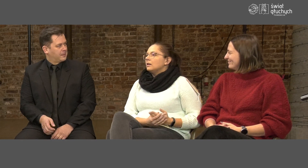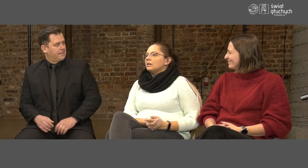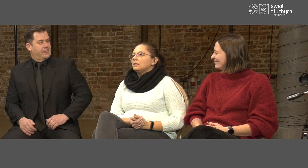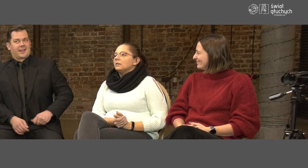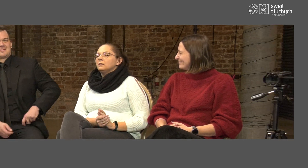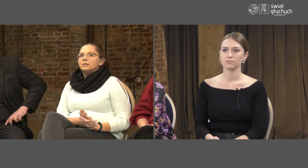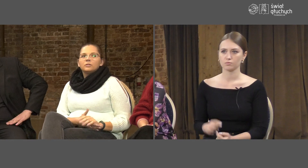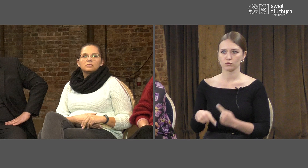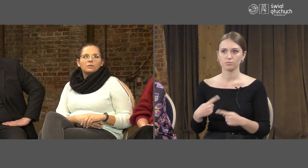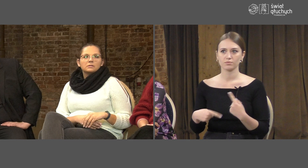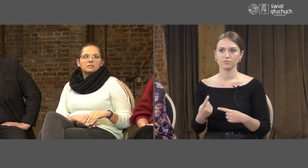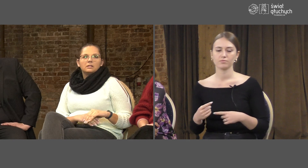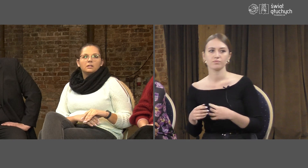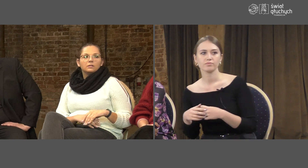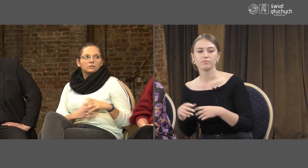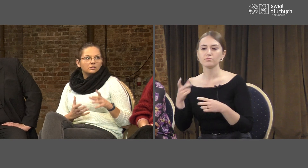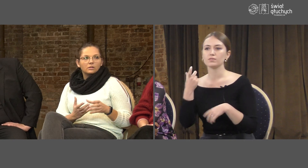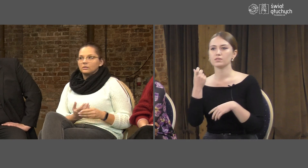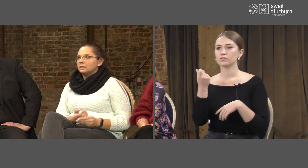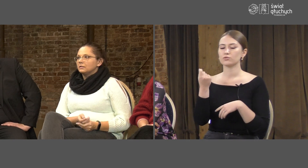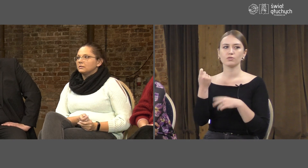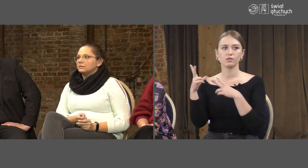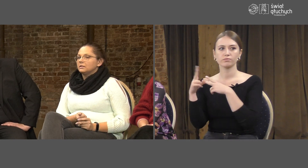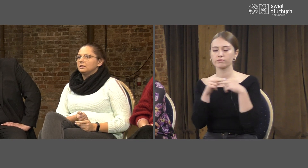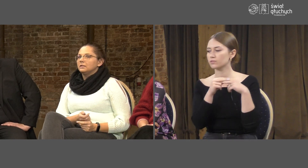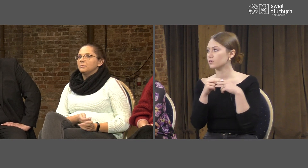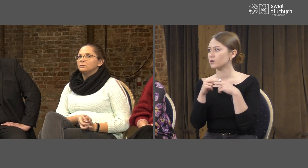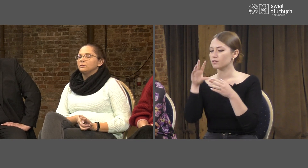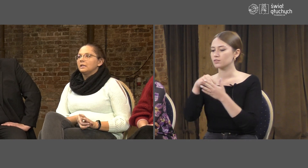[Jolanta] Referring to these topics: